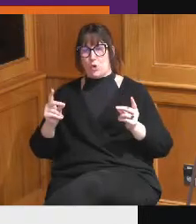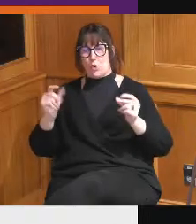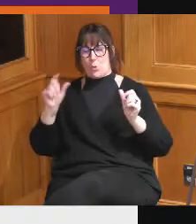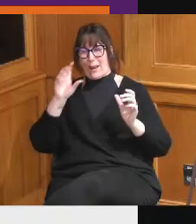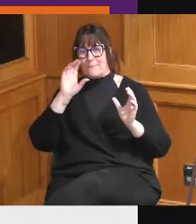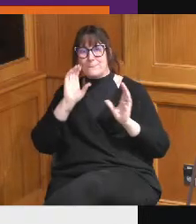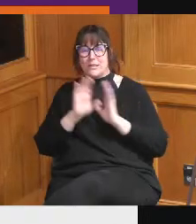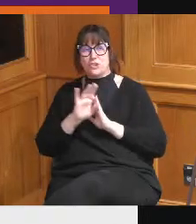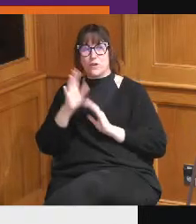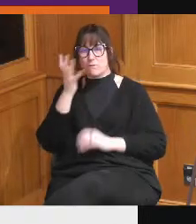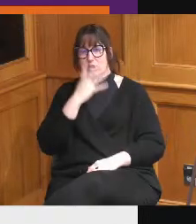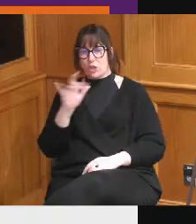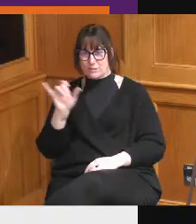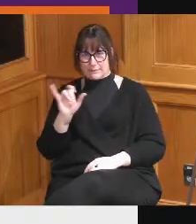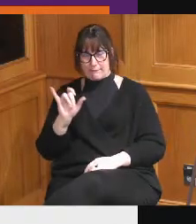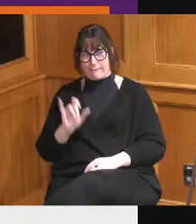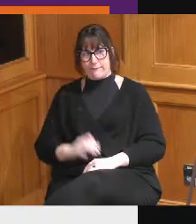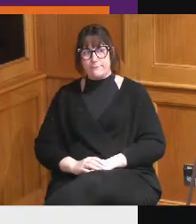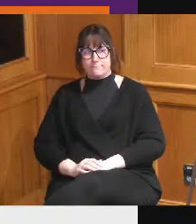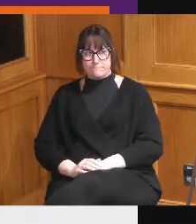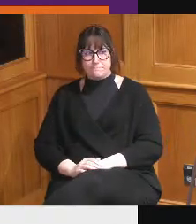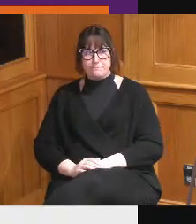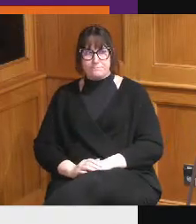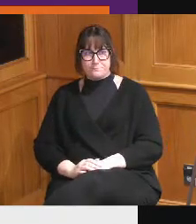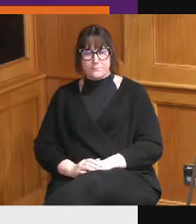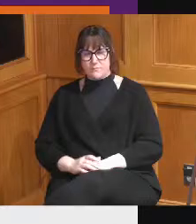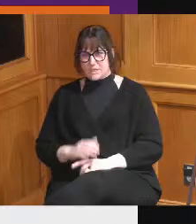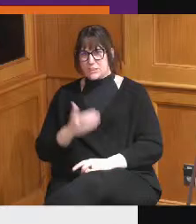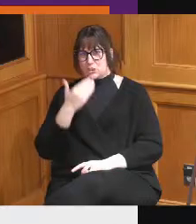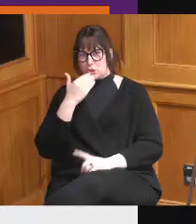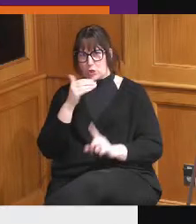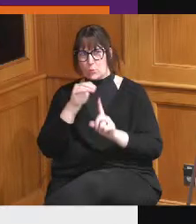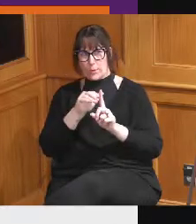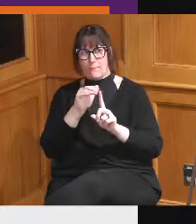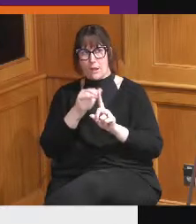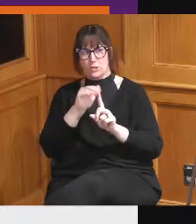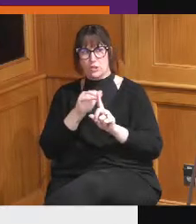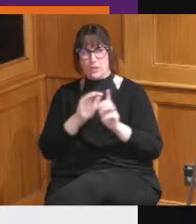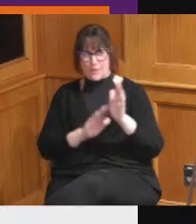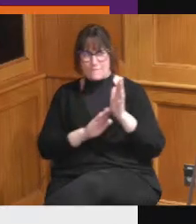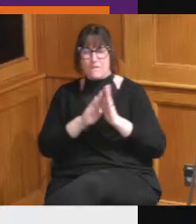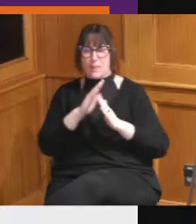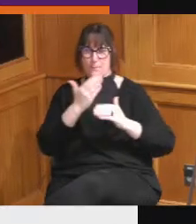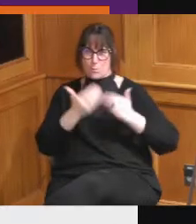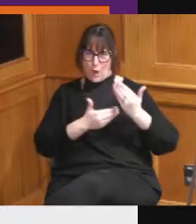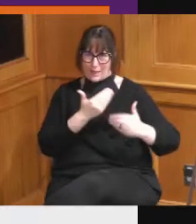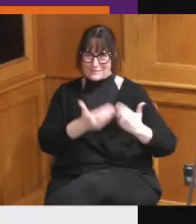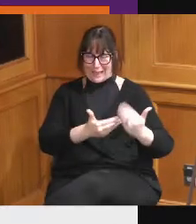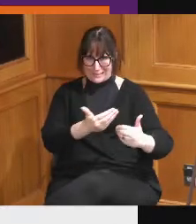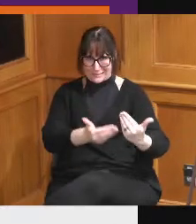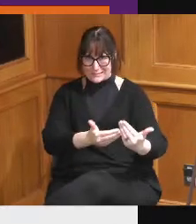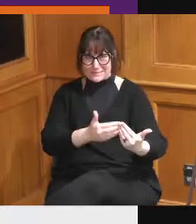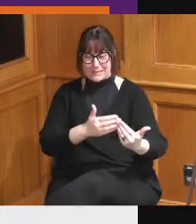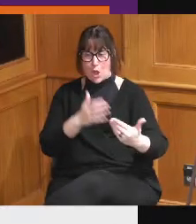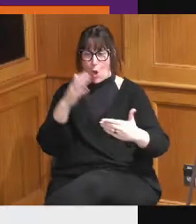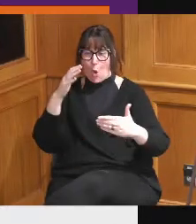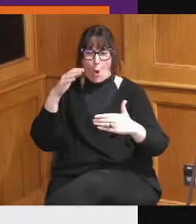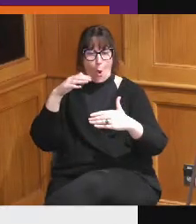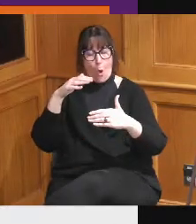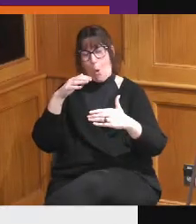54 projects you know it's a good reminder that the development process is not a overnight one so of